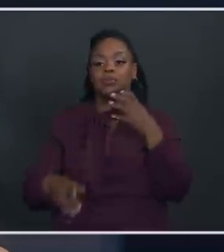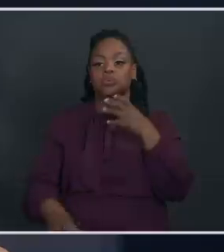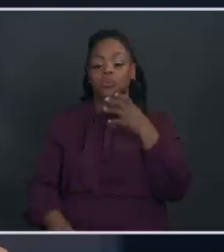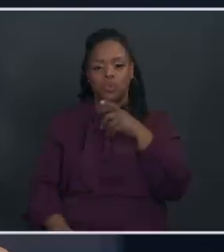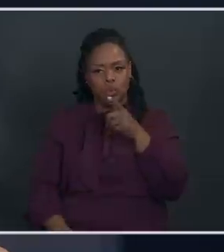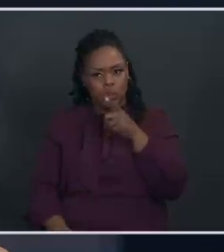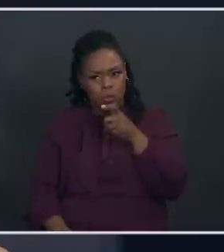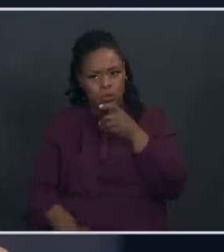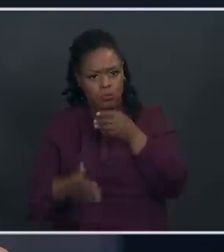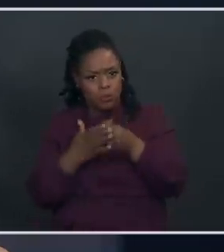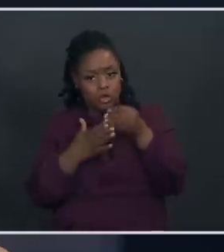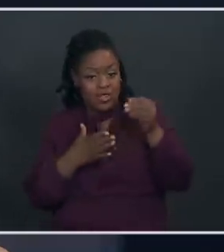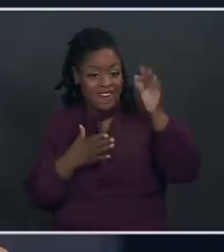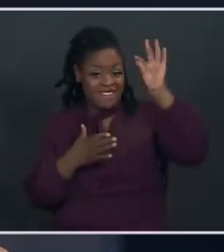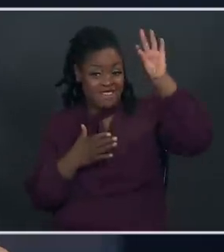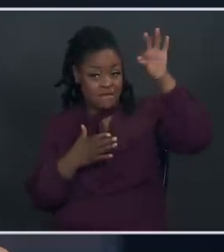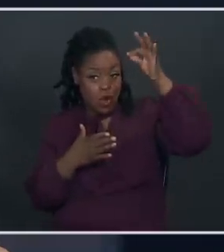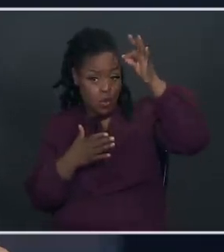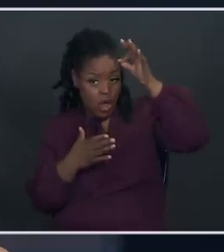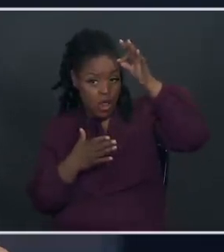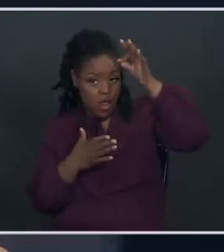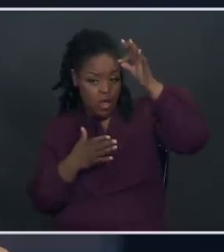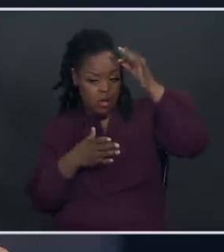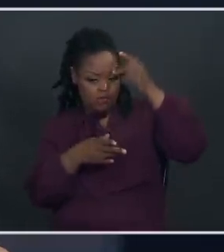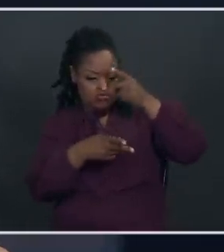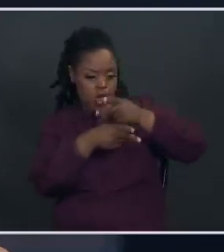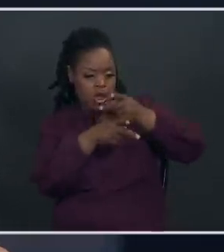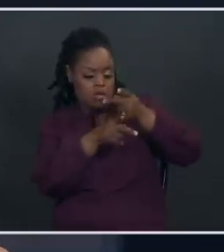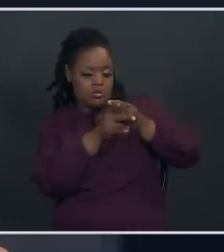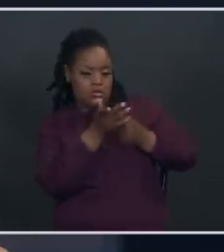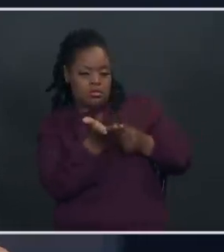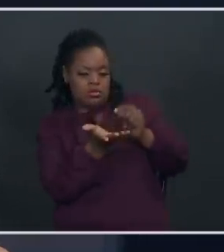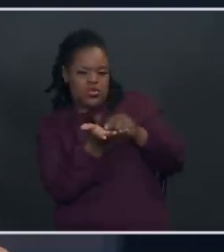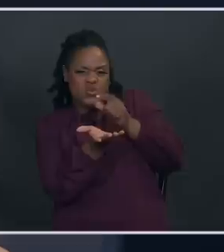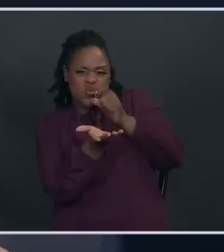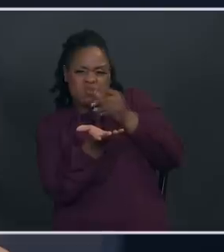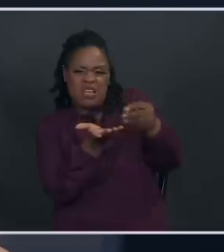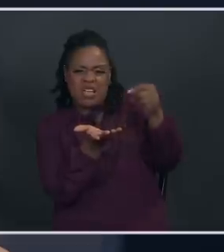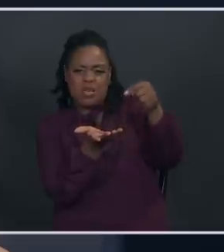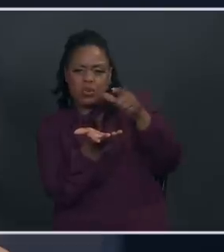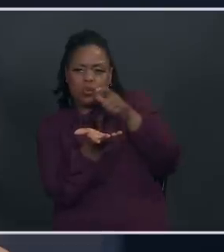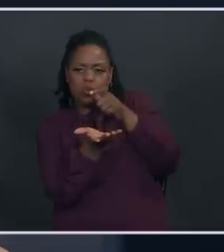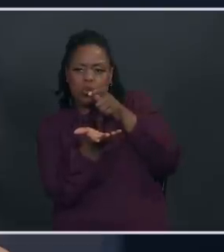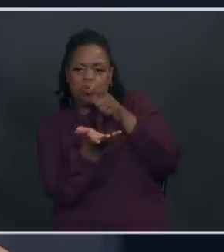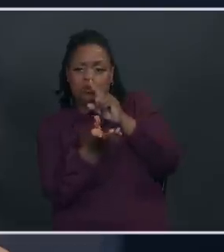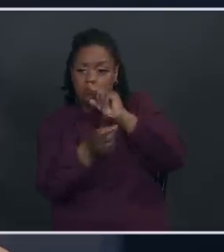and are re-looking at different ways of having on-the-ground change -- we can build that demand.